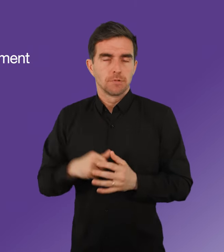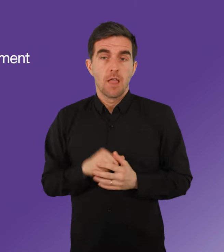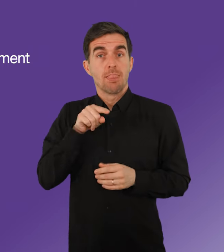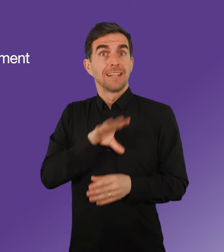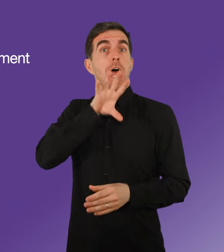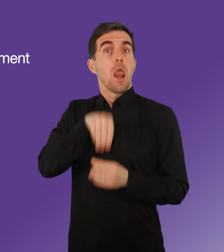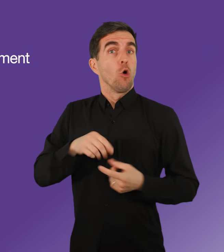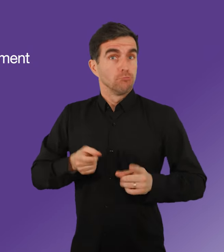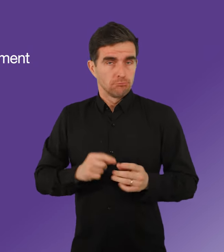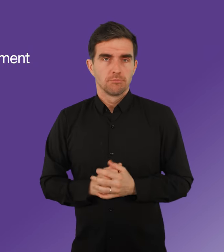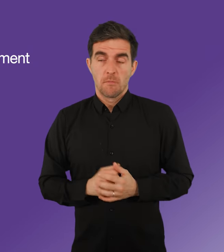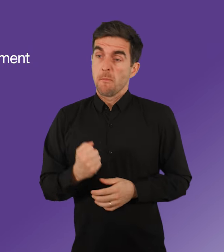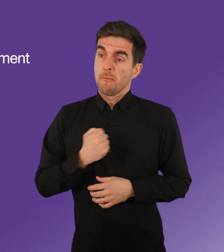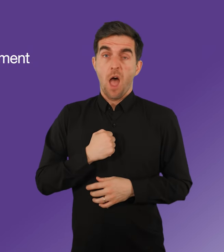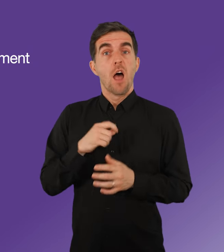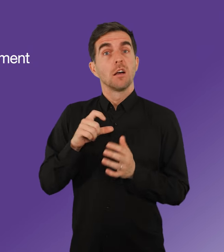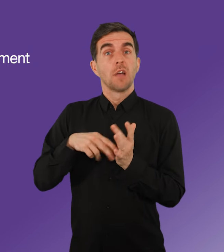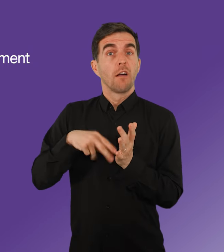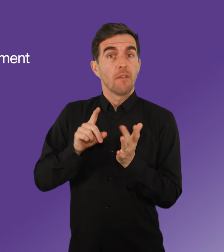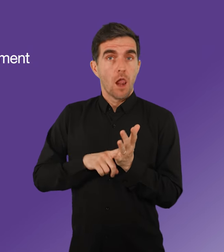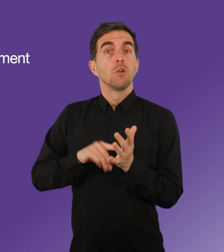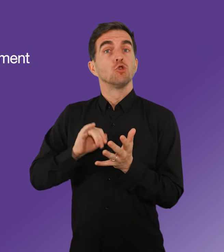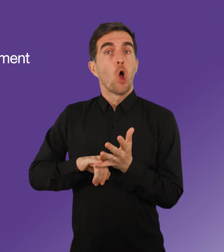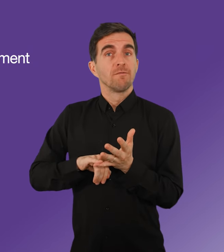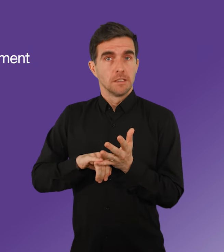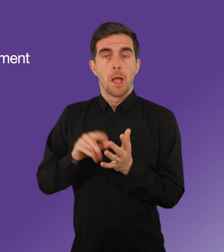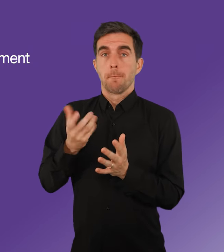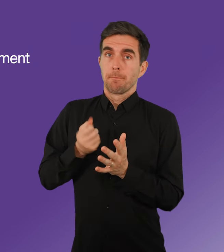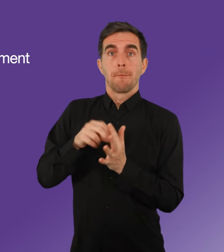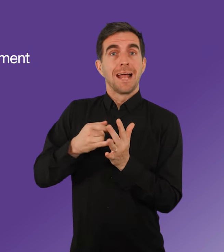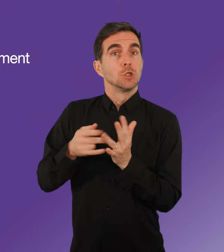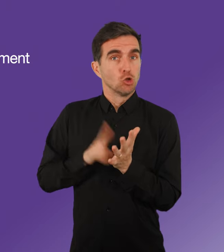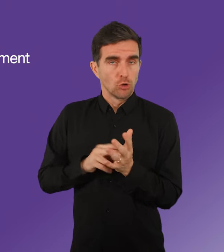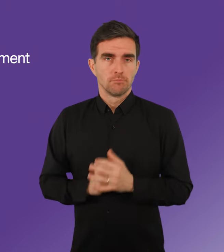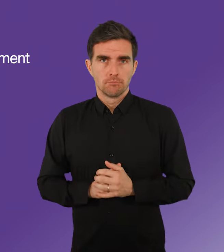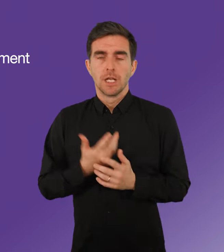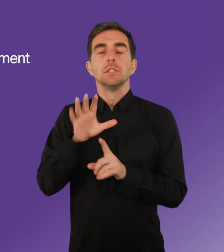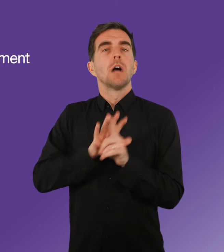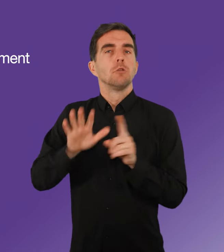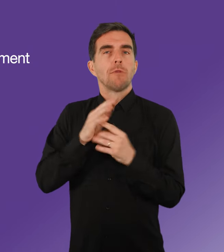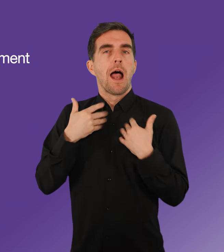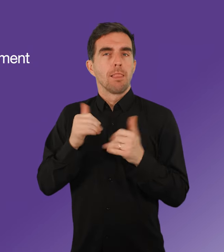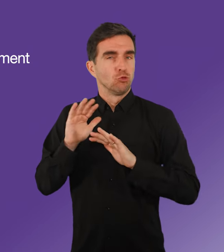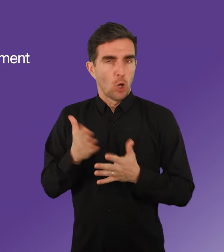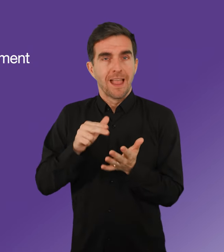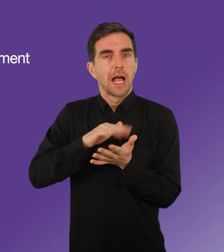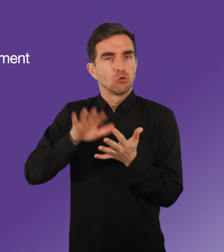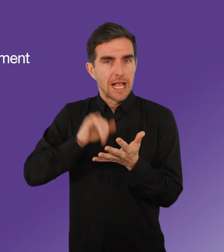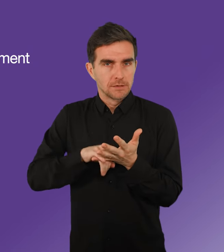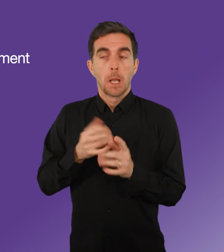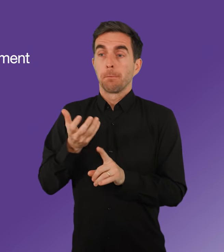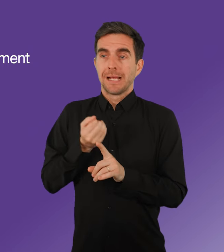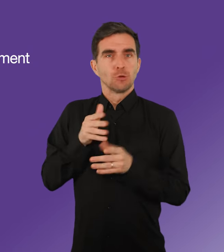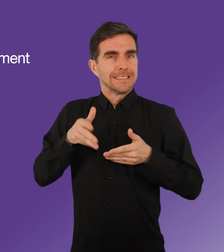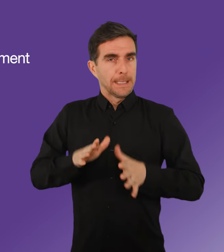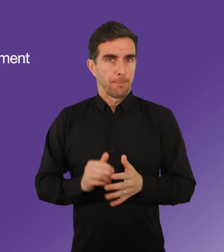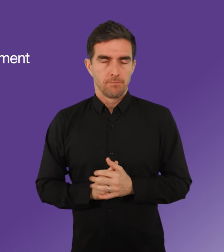These include: • My Civil Service Pension • National Health Service (NHS) Pension Scheme